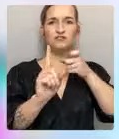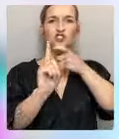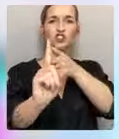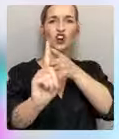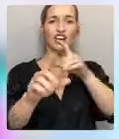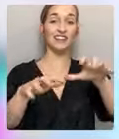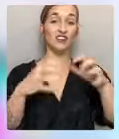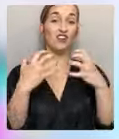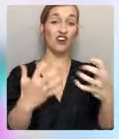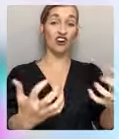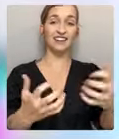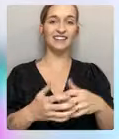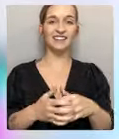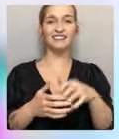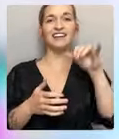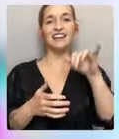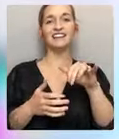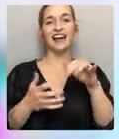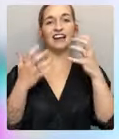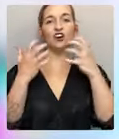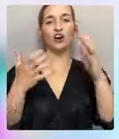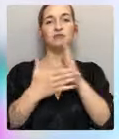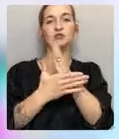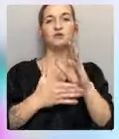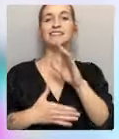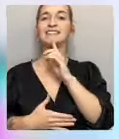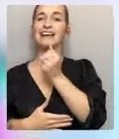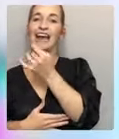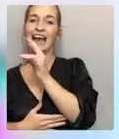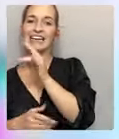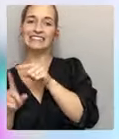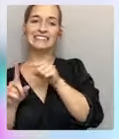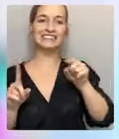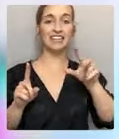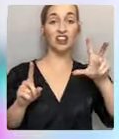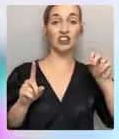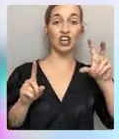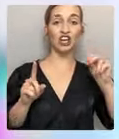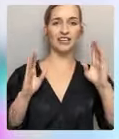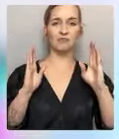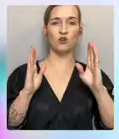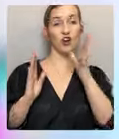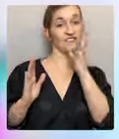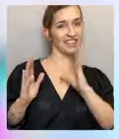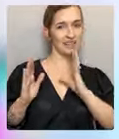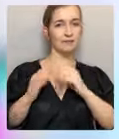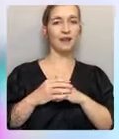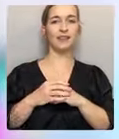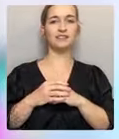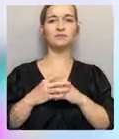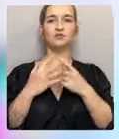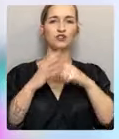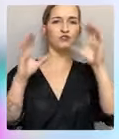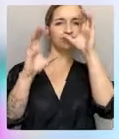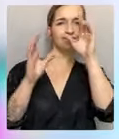and that audience, you know, being between the 18 and 30 mark, females,